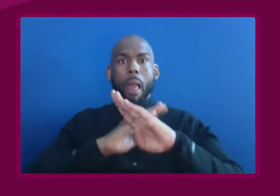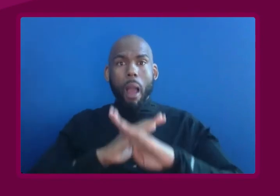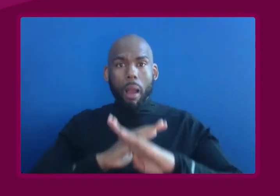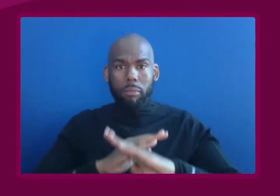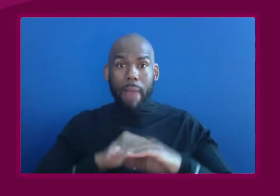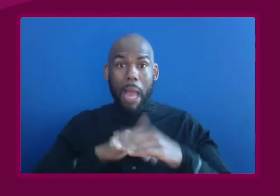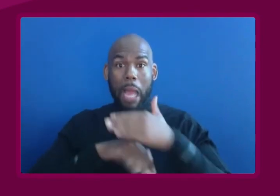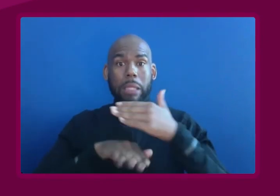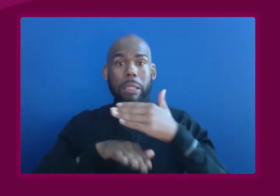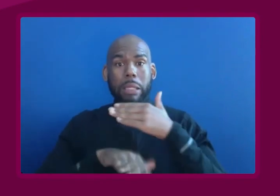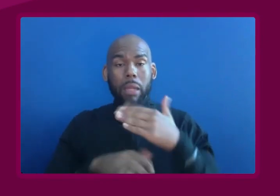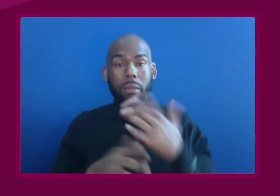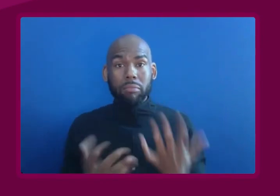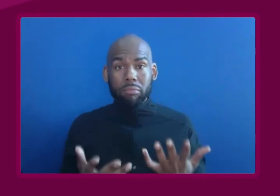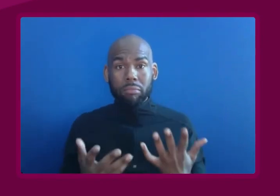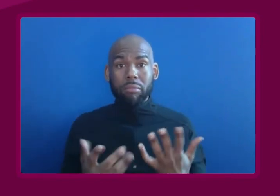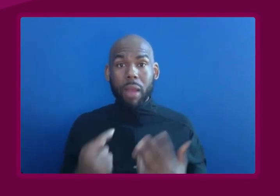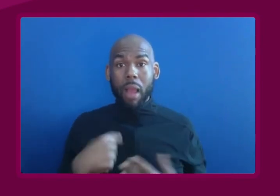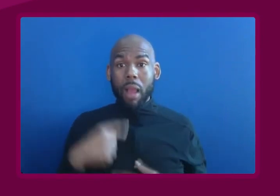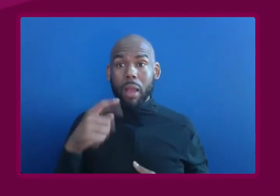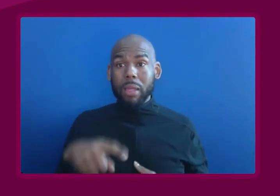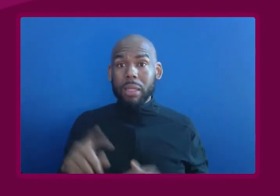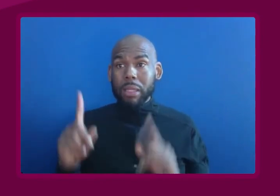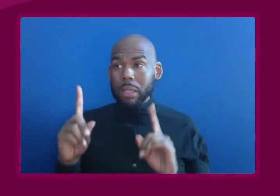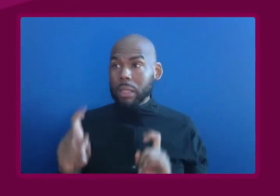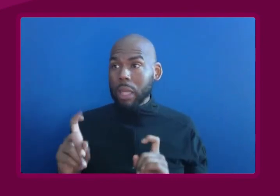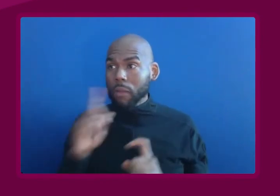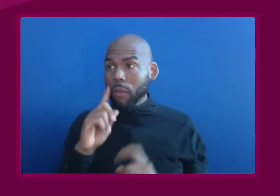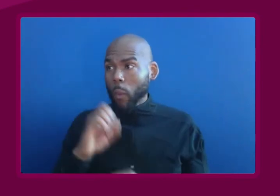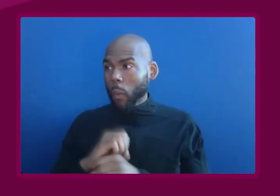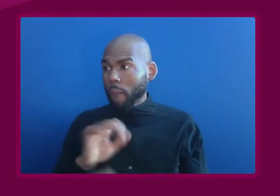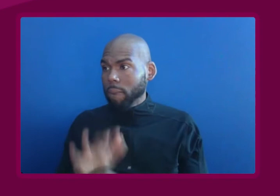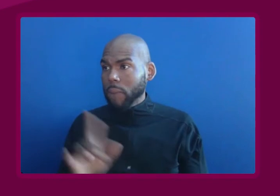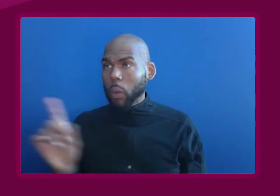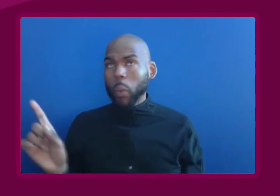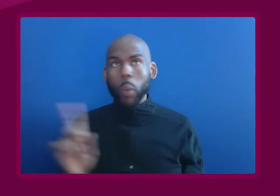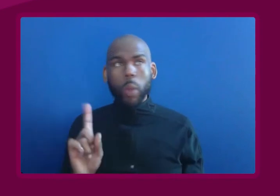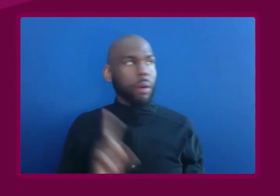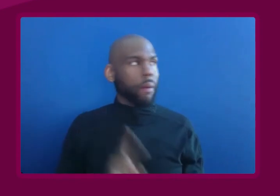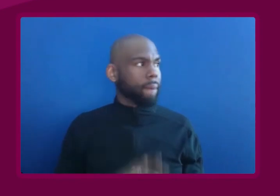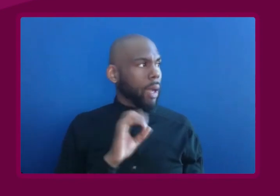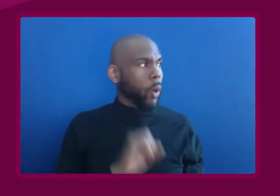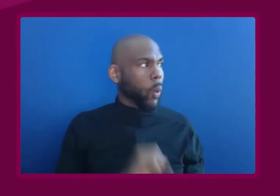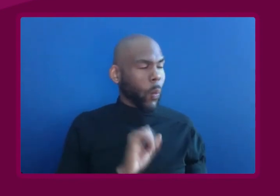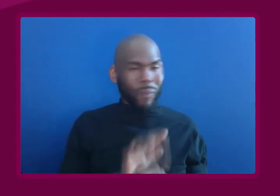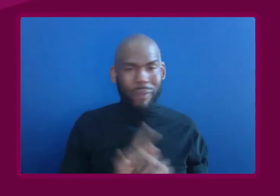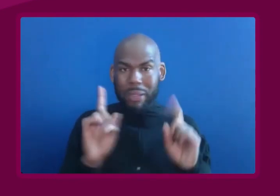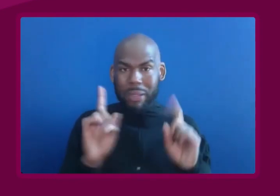So I need a COVID test, where can I go to find a COVID test?